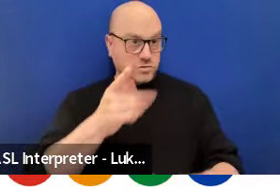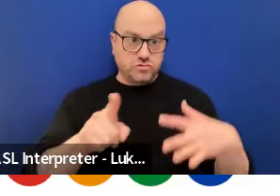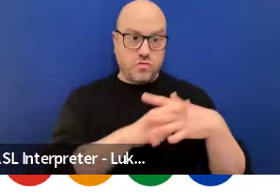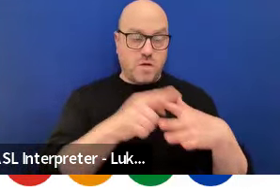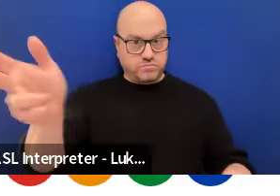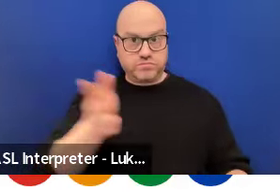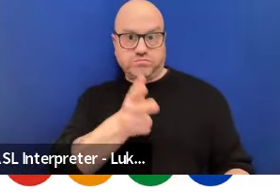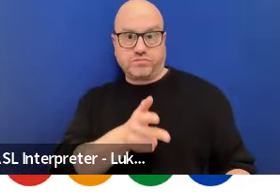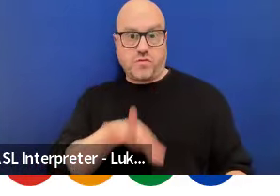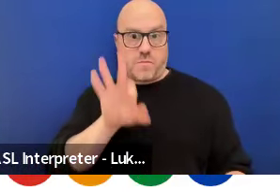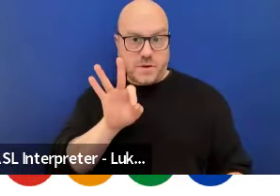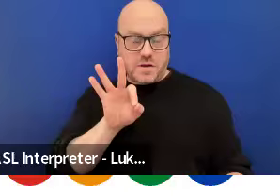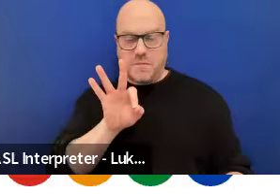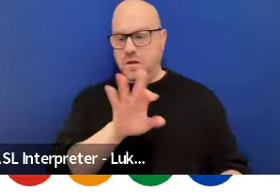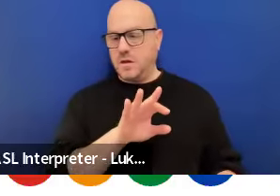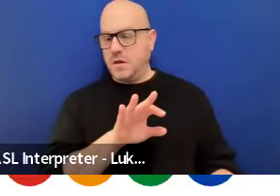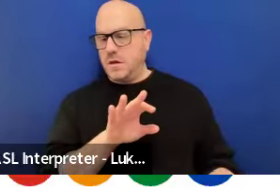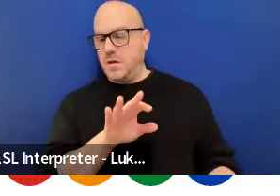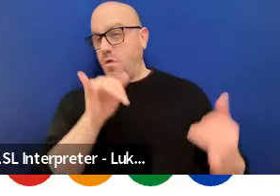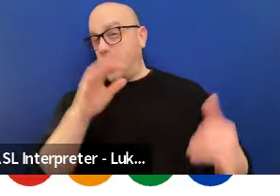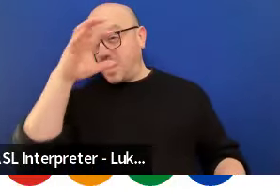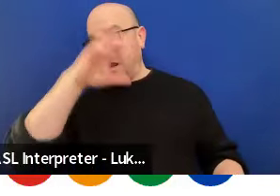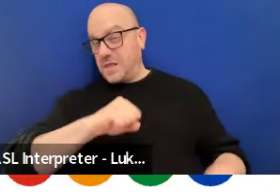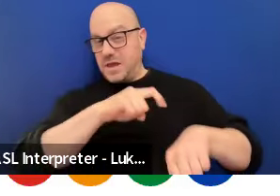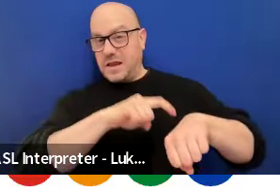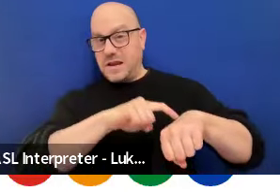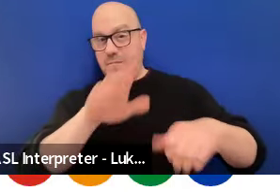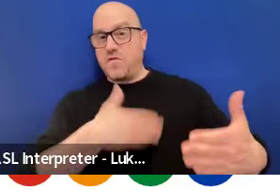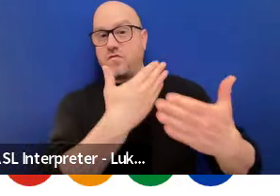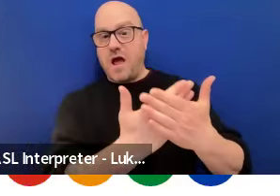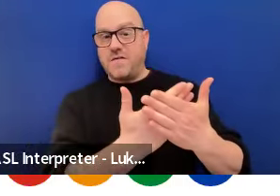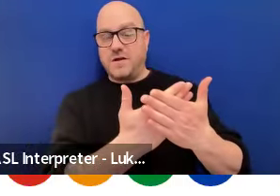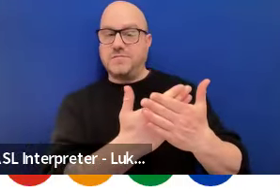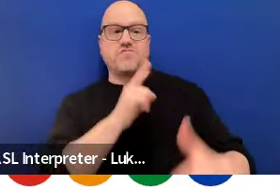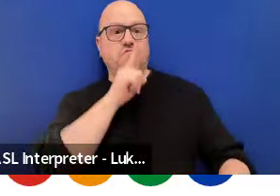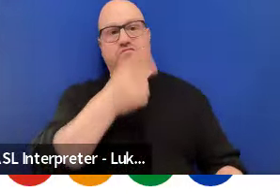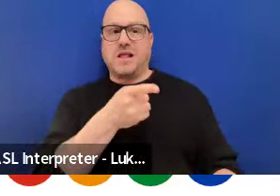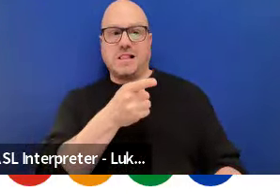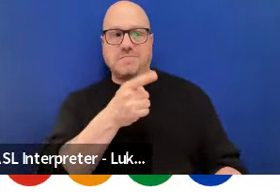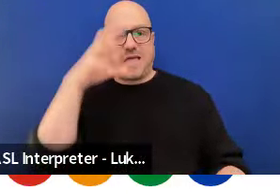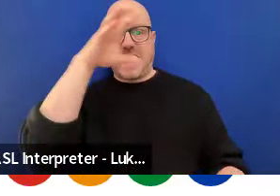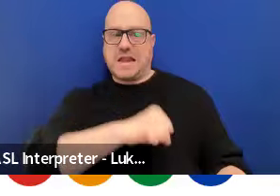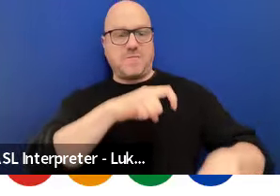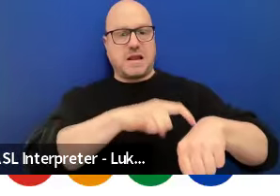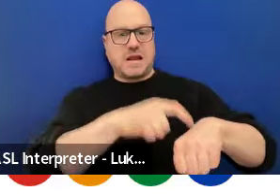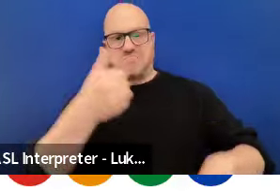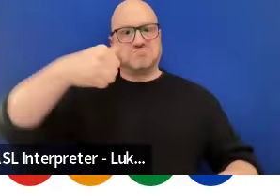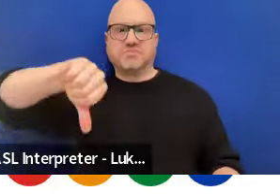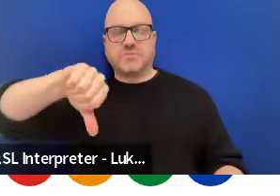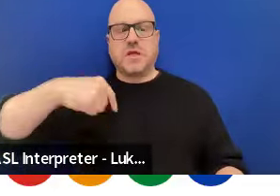THEY SAID THEY WILL BE THERE. NOW, YOUR ESTIMATED TIME OF ARRIVAL IS ACTUALLY -- IT IS